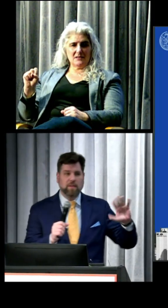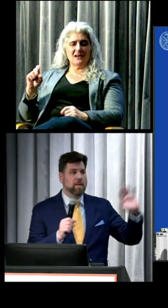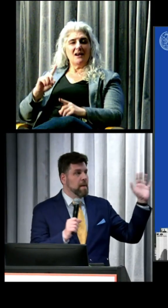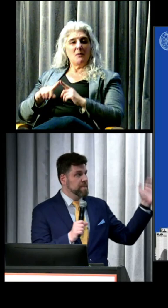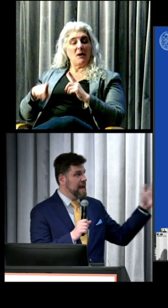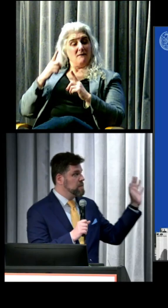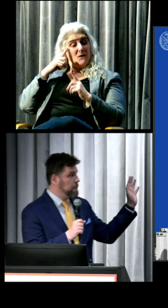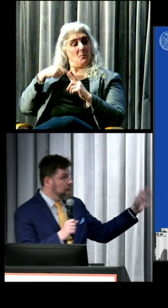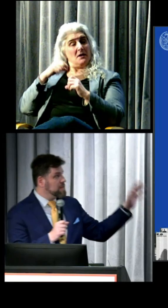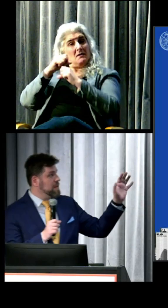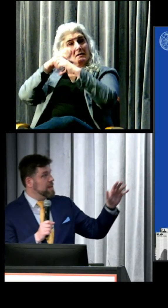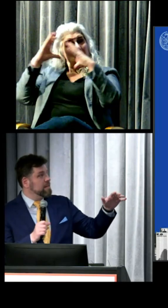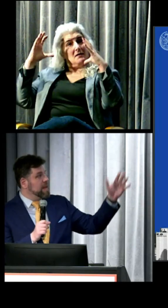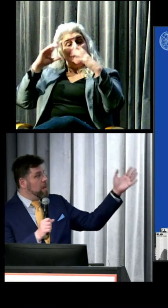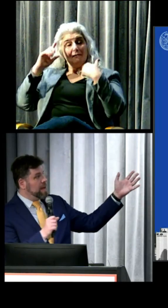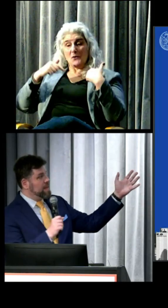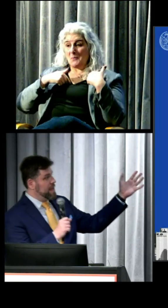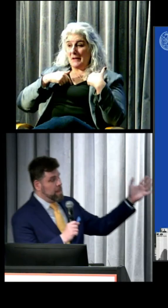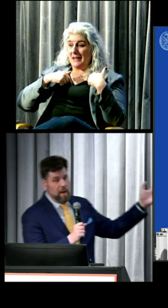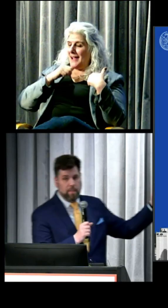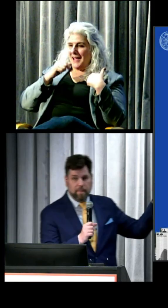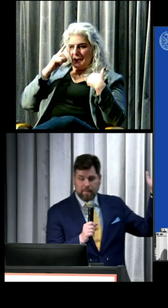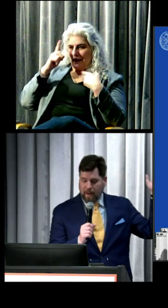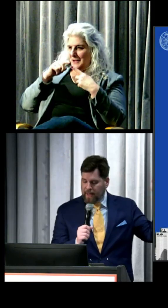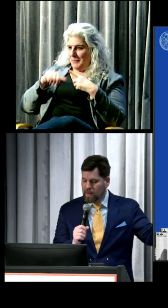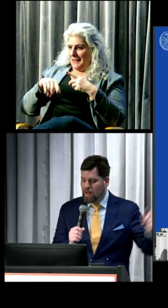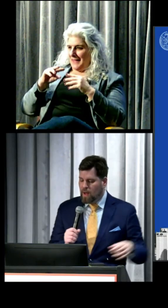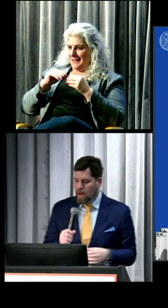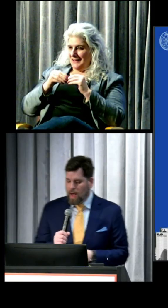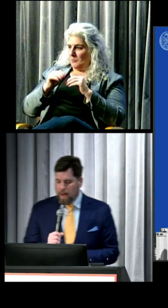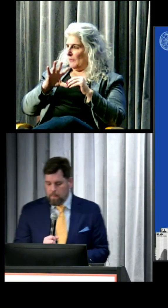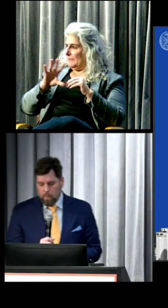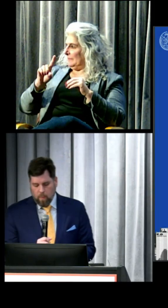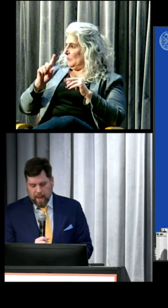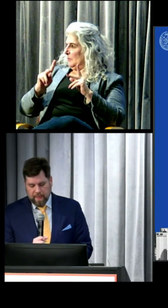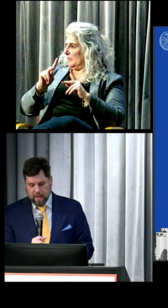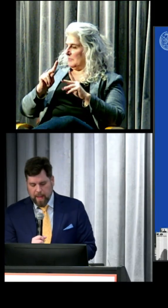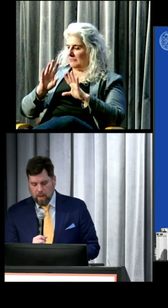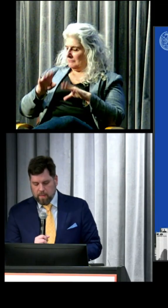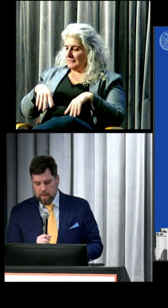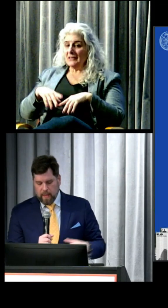collecting that we are all working with needs to become more relevant and more accessible to